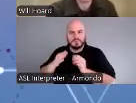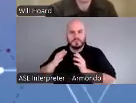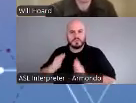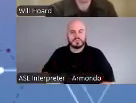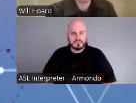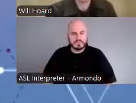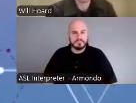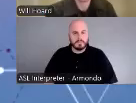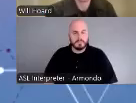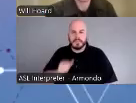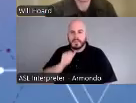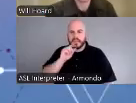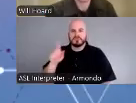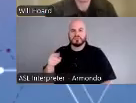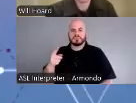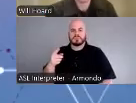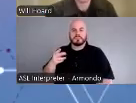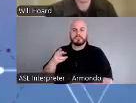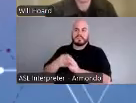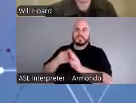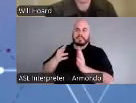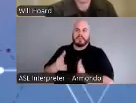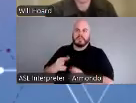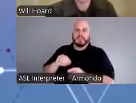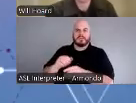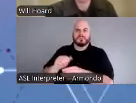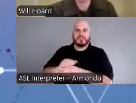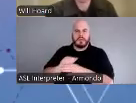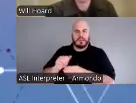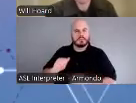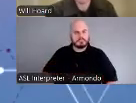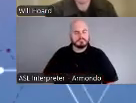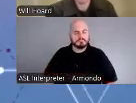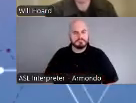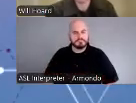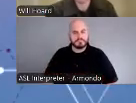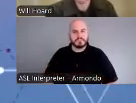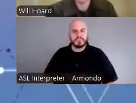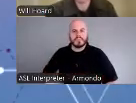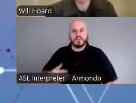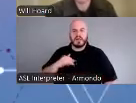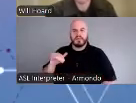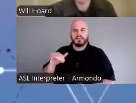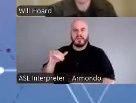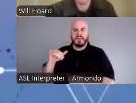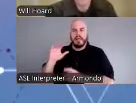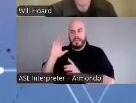a participant in the training. So I feel like they embodied the ethics training itself